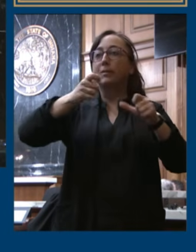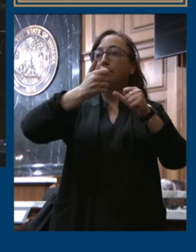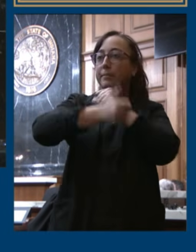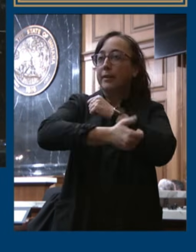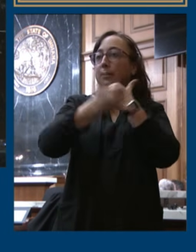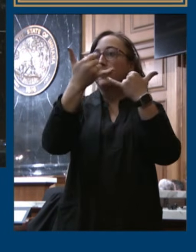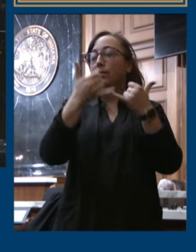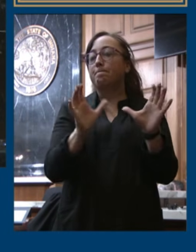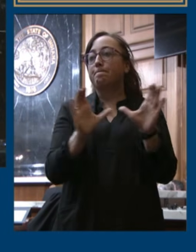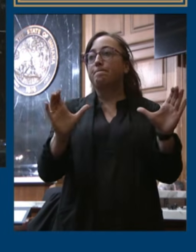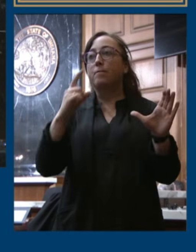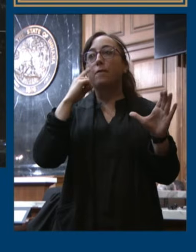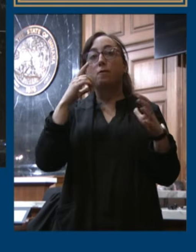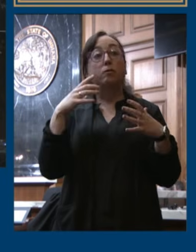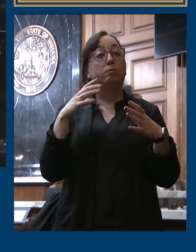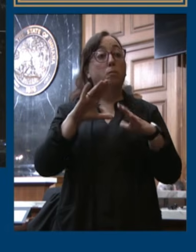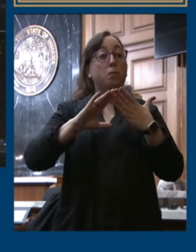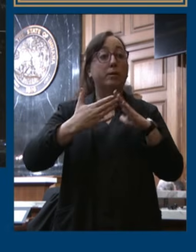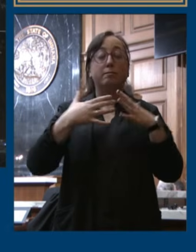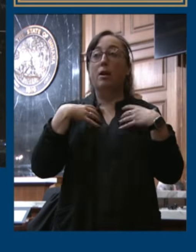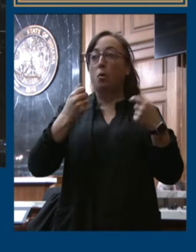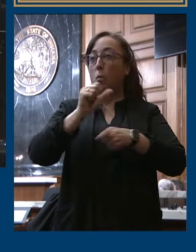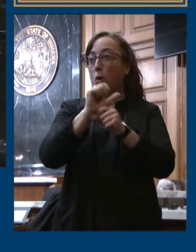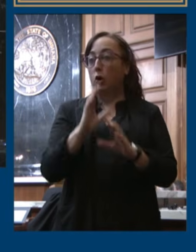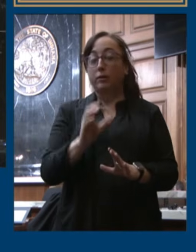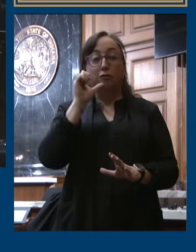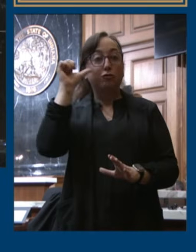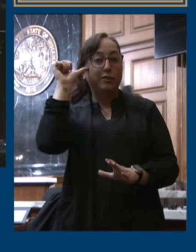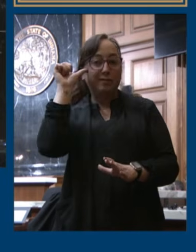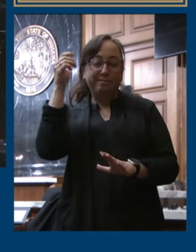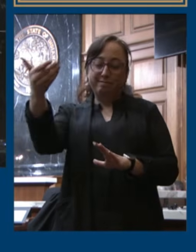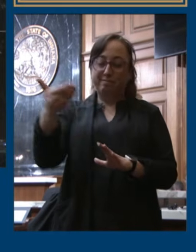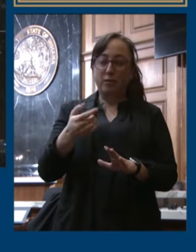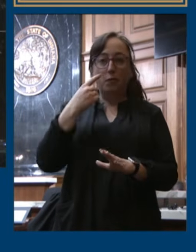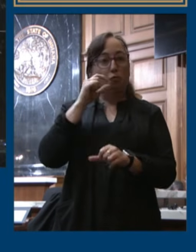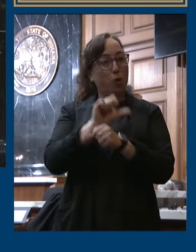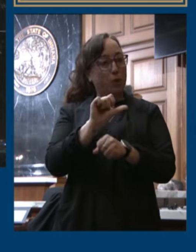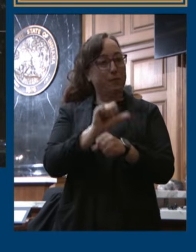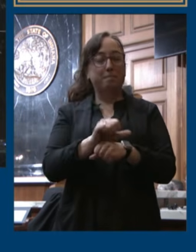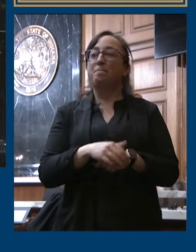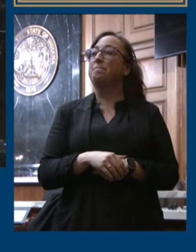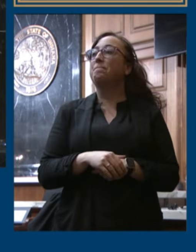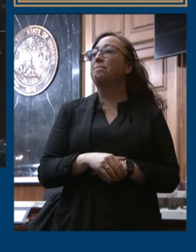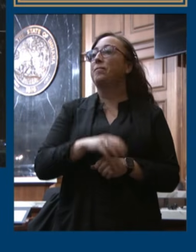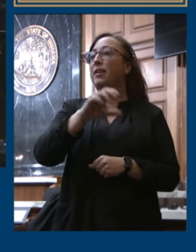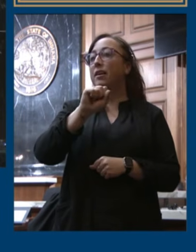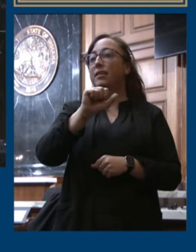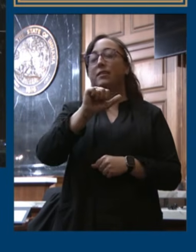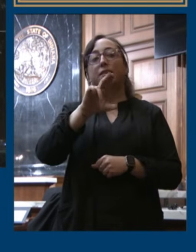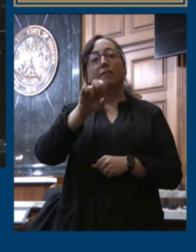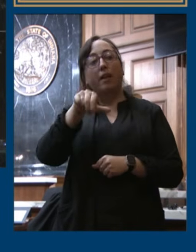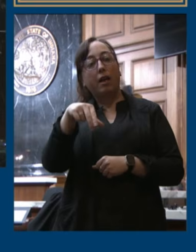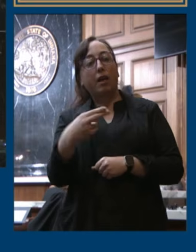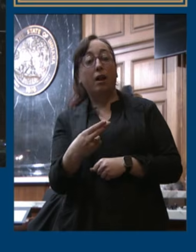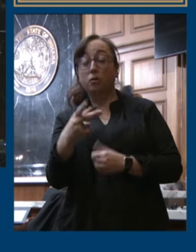COMMUNITY HEALTH WORKER. AND JUST YESTERDAY, SHE GOT A JOB. ACCORDING TO SAVANNAH, "THIS PROGRAM DIDN'T JUST CHANGE